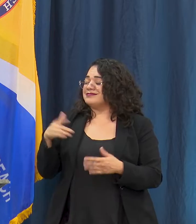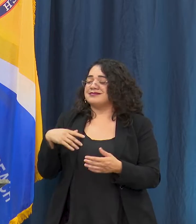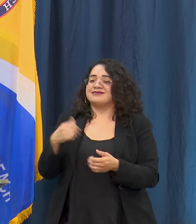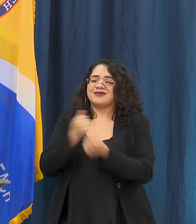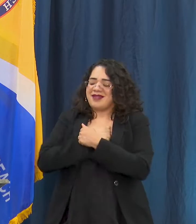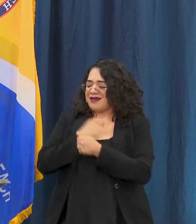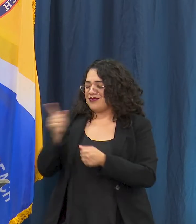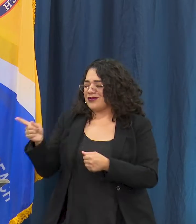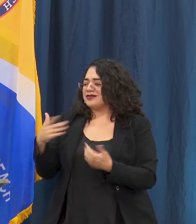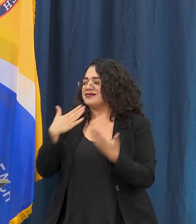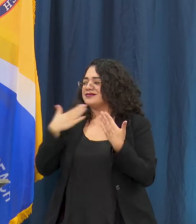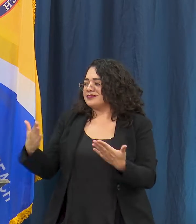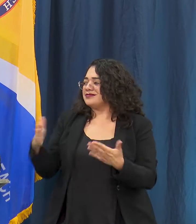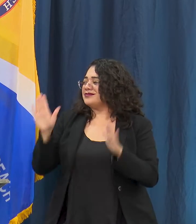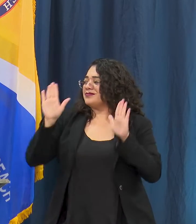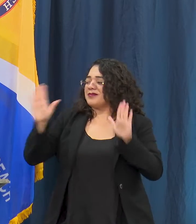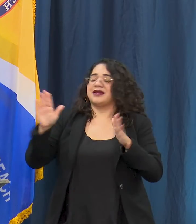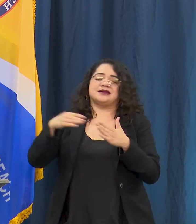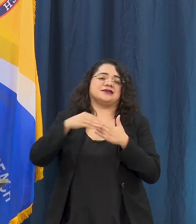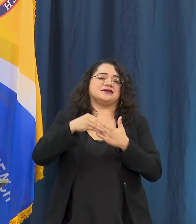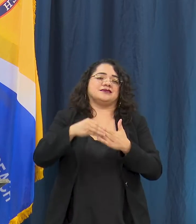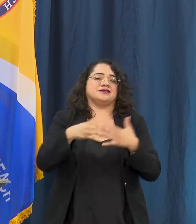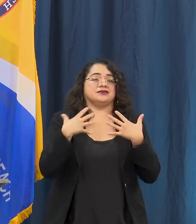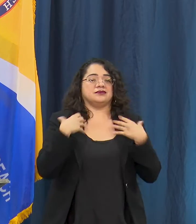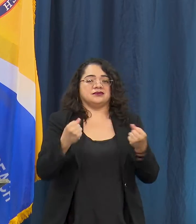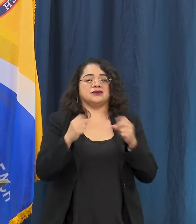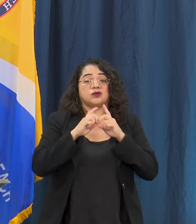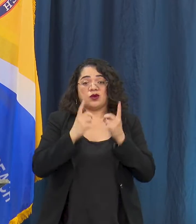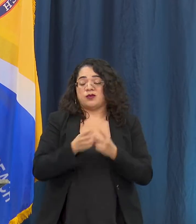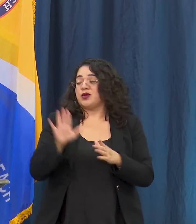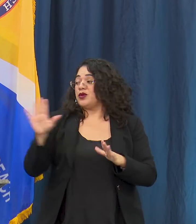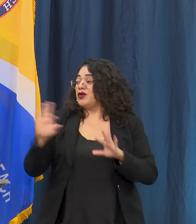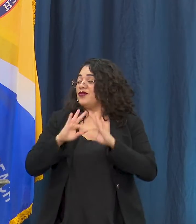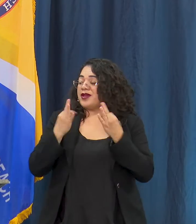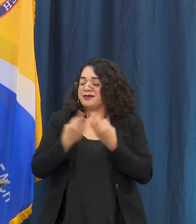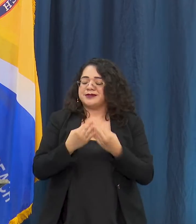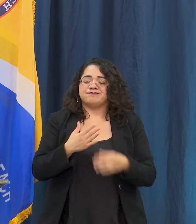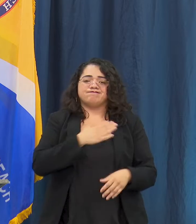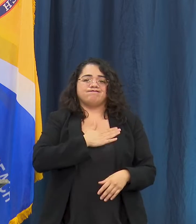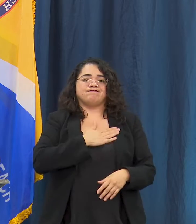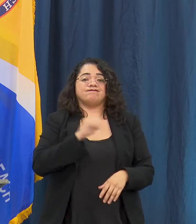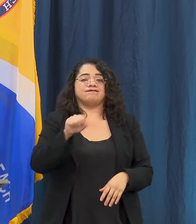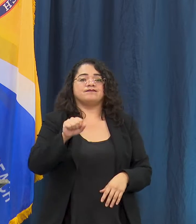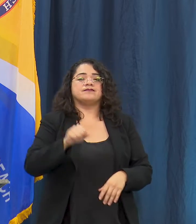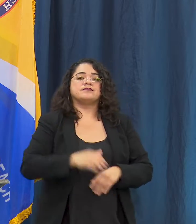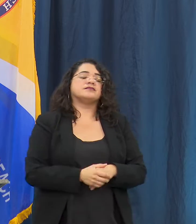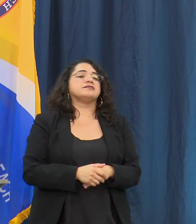amazing leadership in the Health Department and your family. We're gonna go ahead and take some questions and then after the questions we're gonna